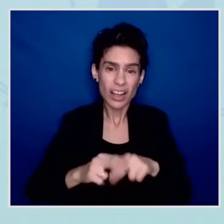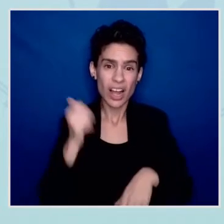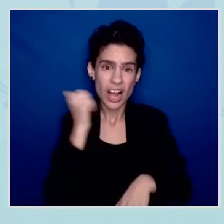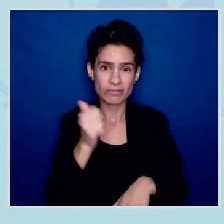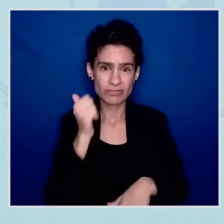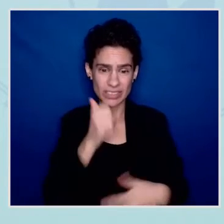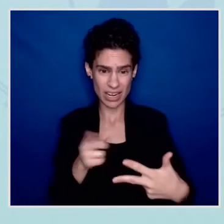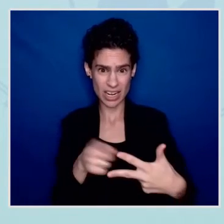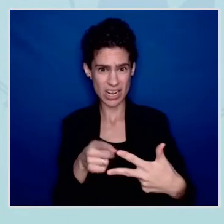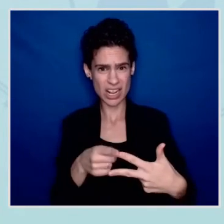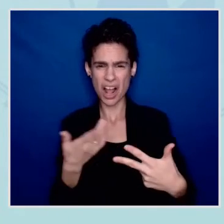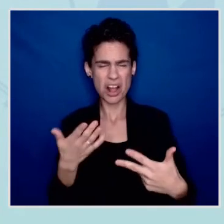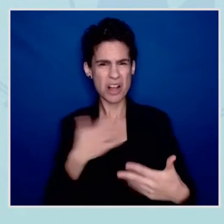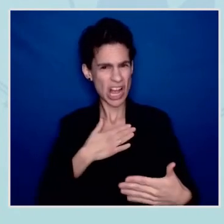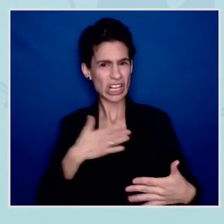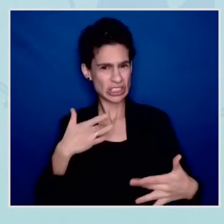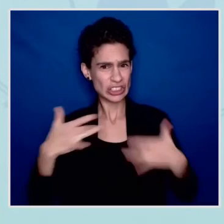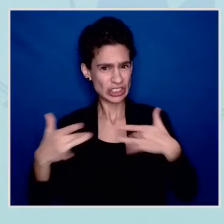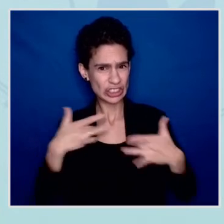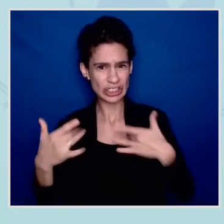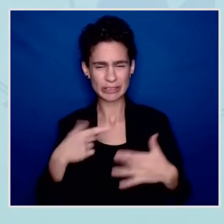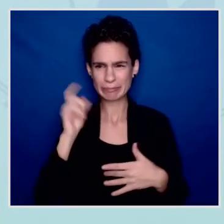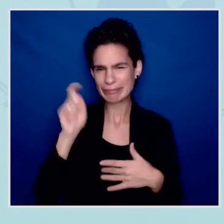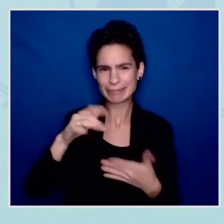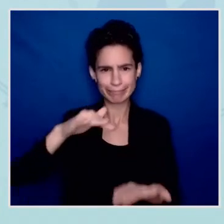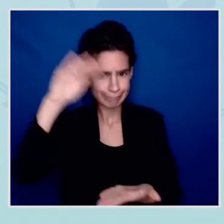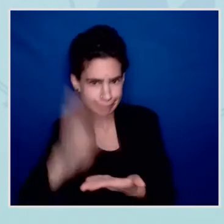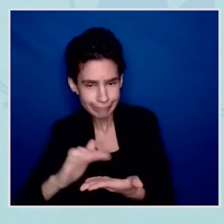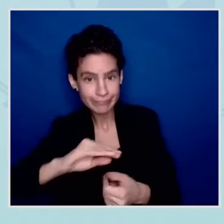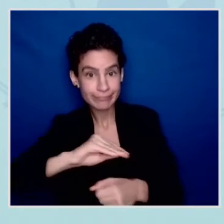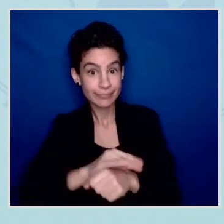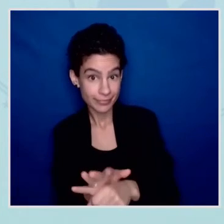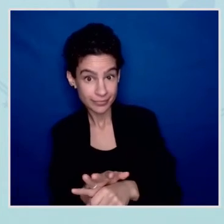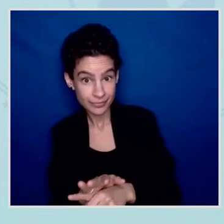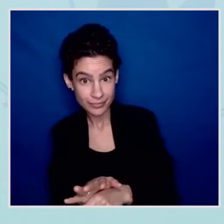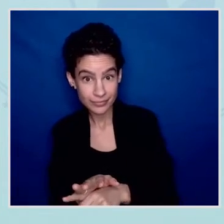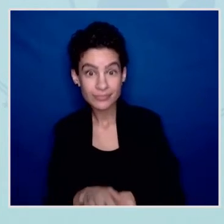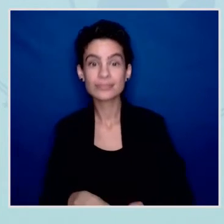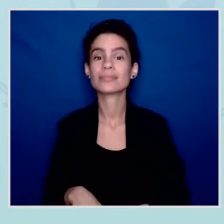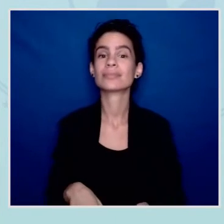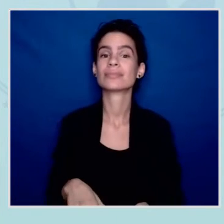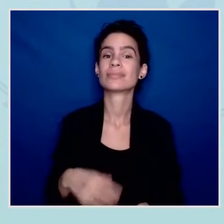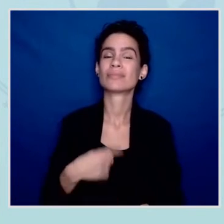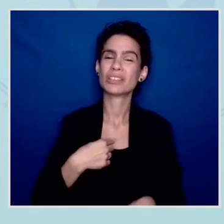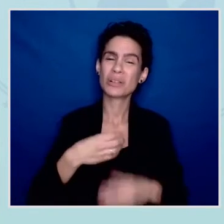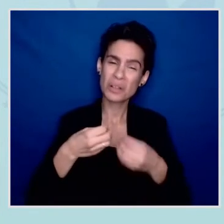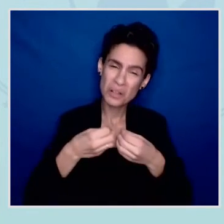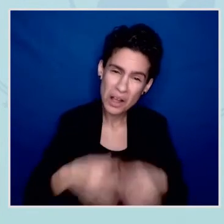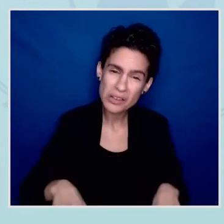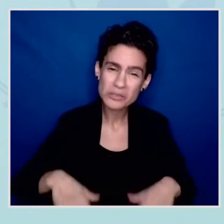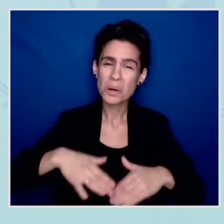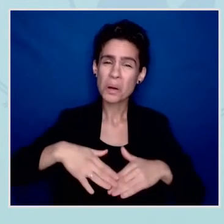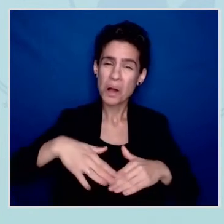DEATHS, 4000 DEATHS YESTERDAY AND THINGS CONTINUE TO RISE, AS